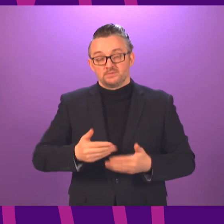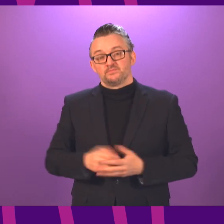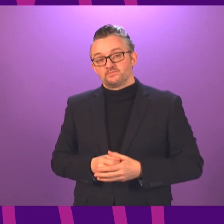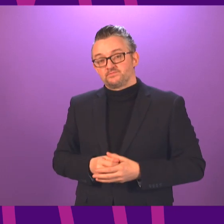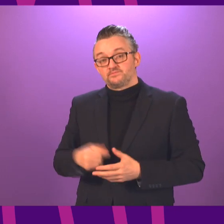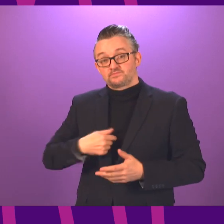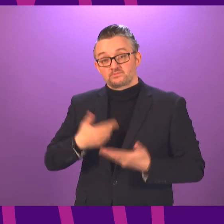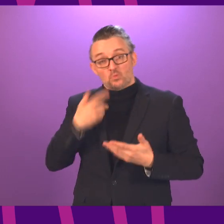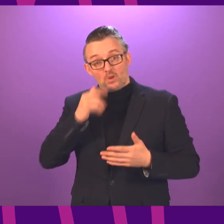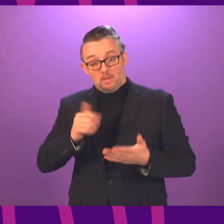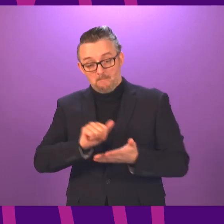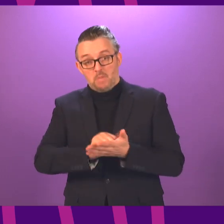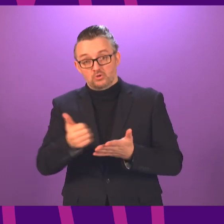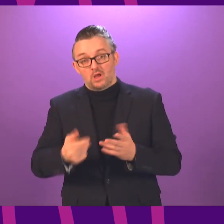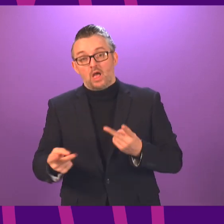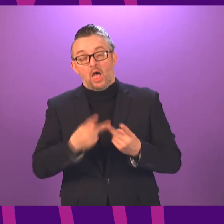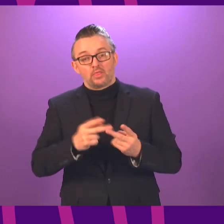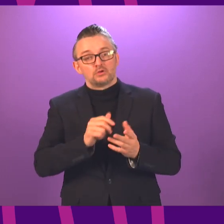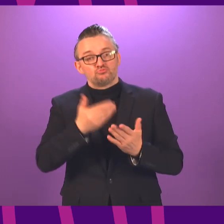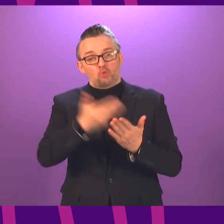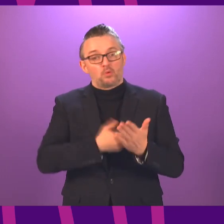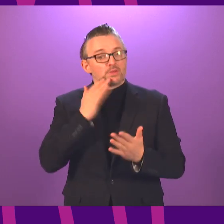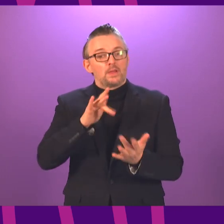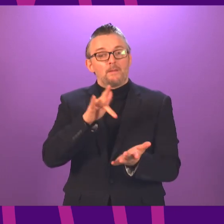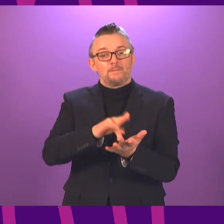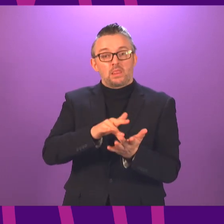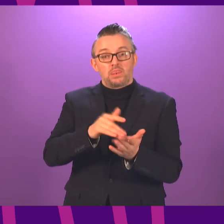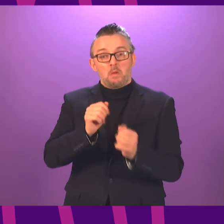We intend to publish a further document in mid-March, which will give more detail, beyond